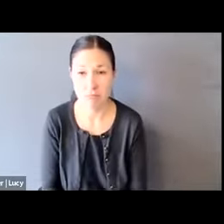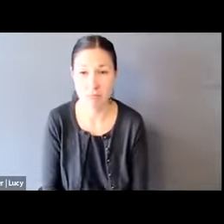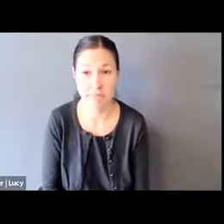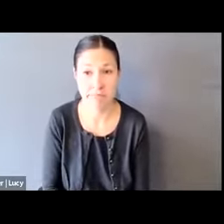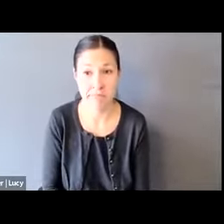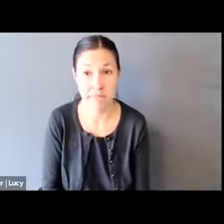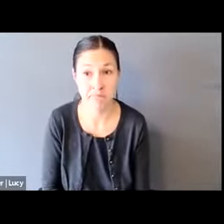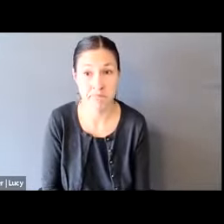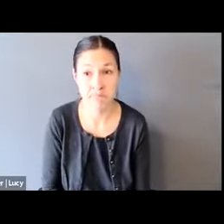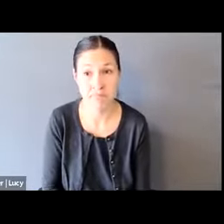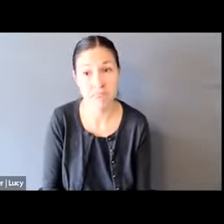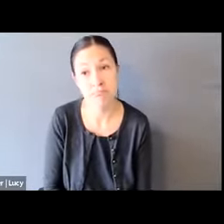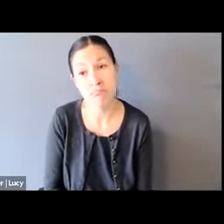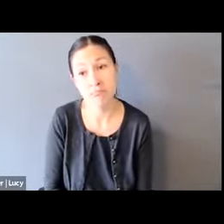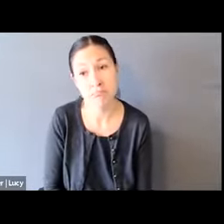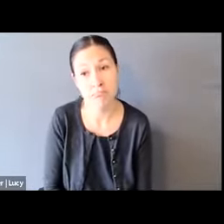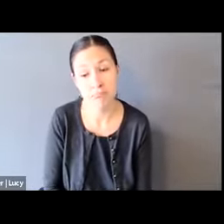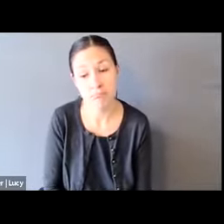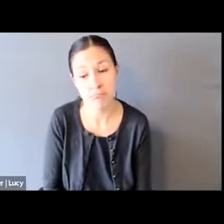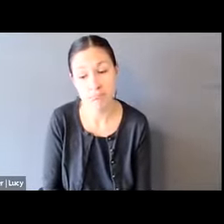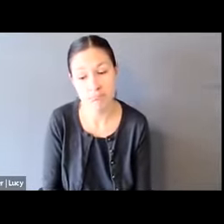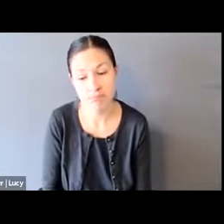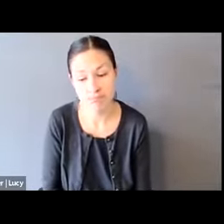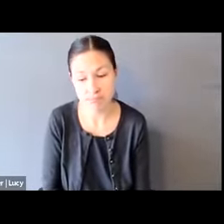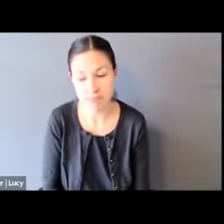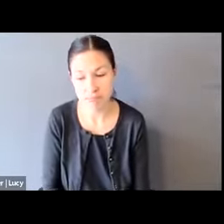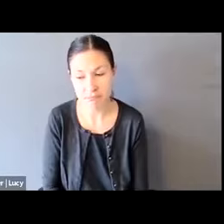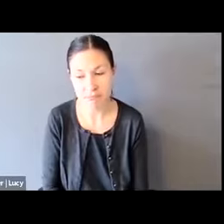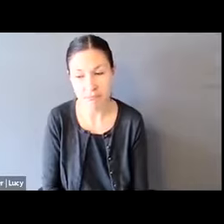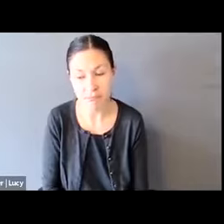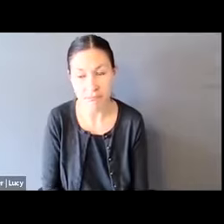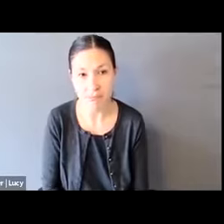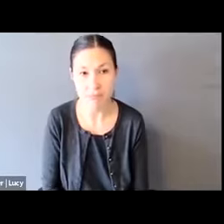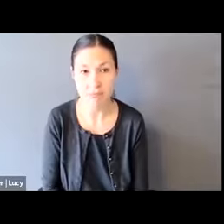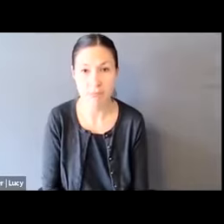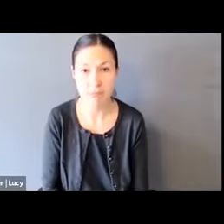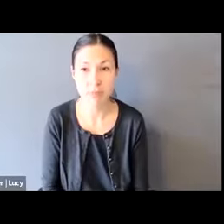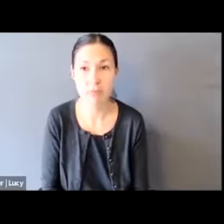Thank you.